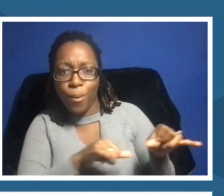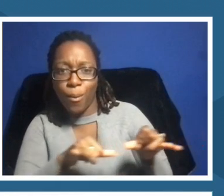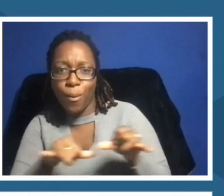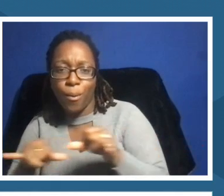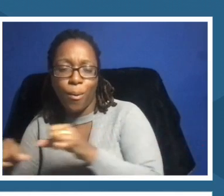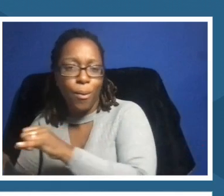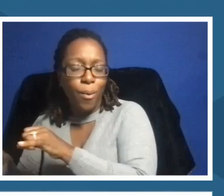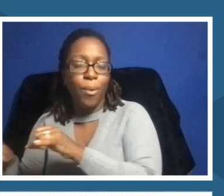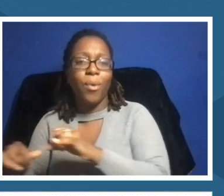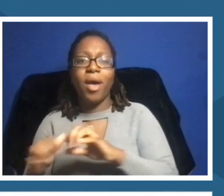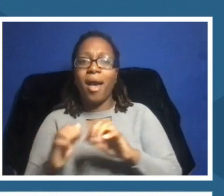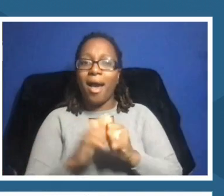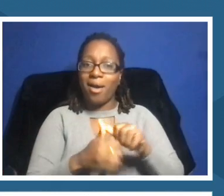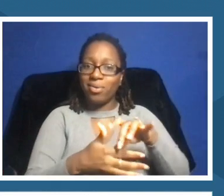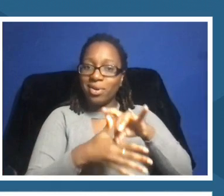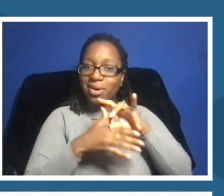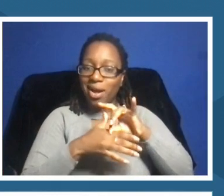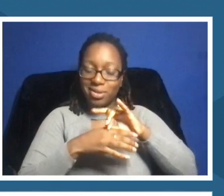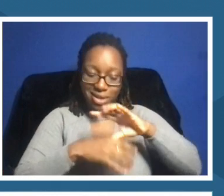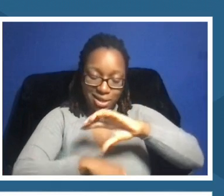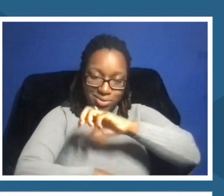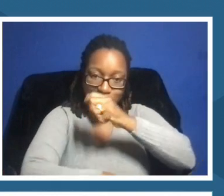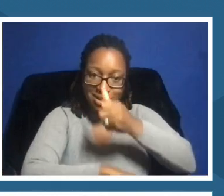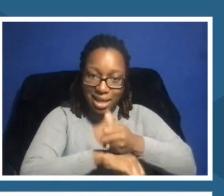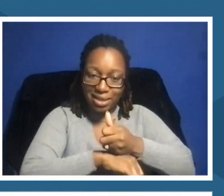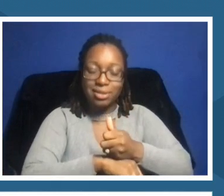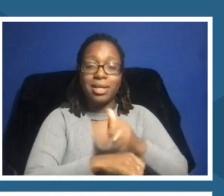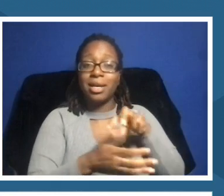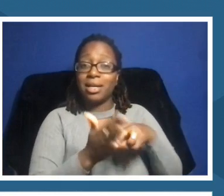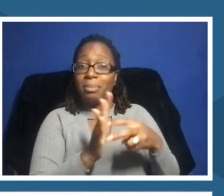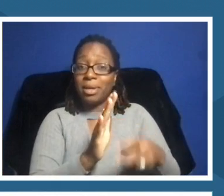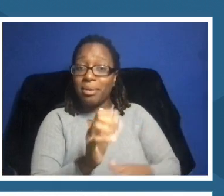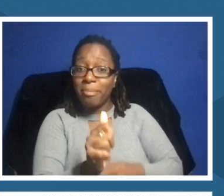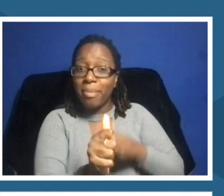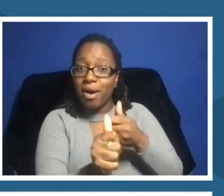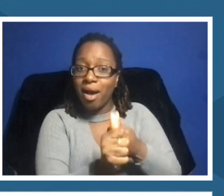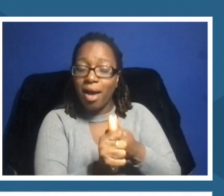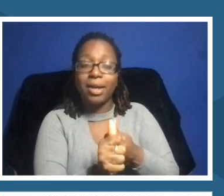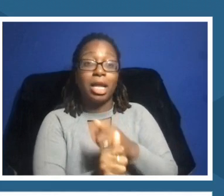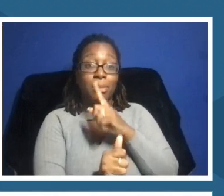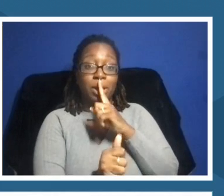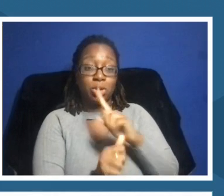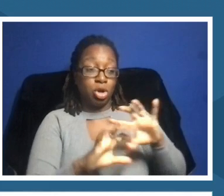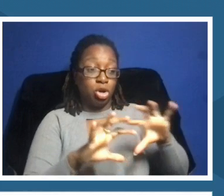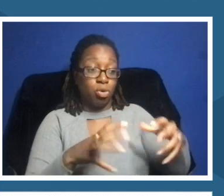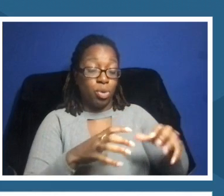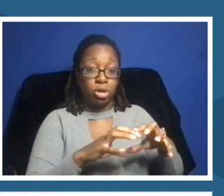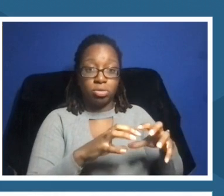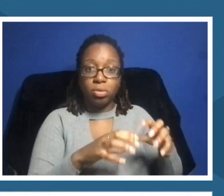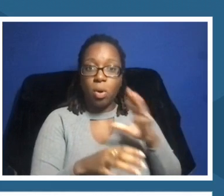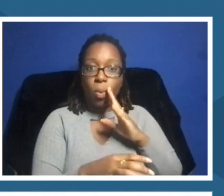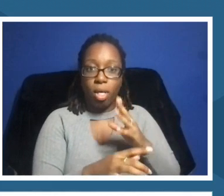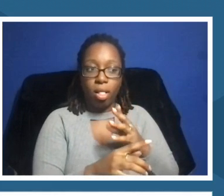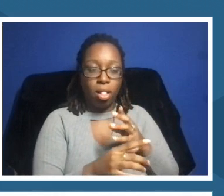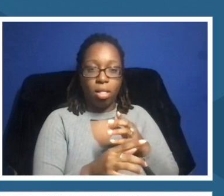created and its intentions to wedge different racial groups against each other specifically asian and black